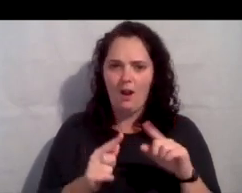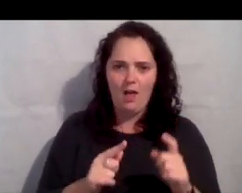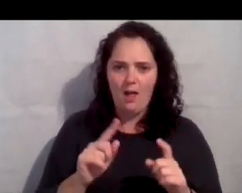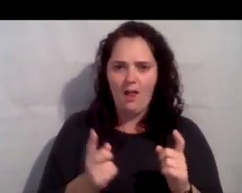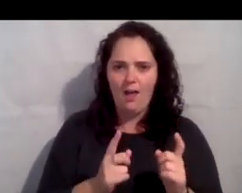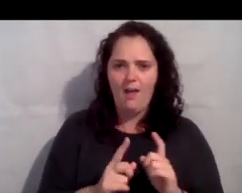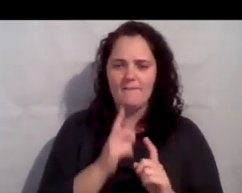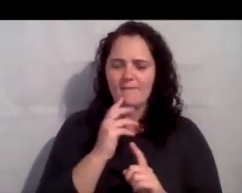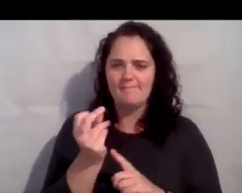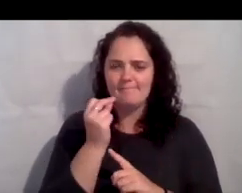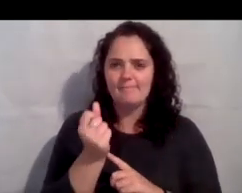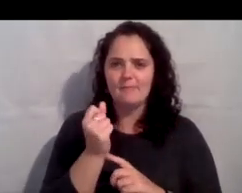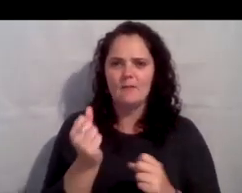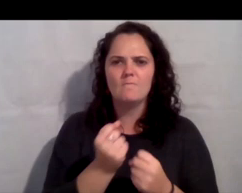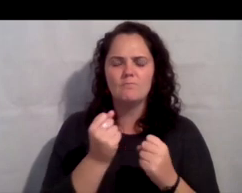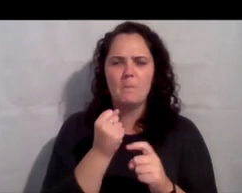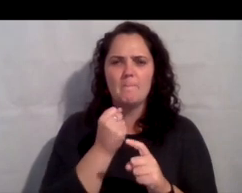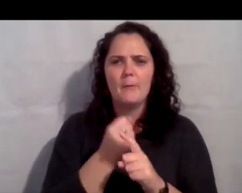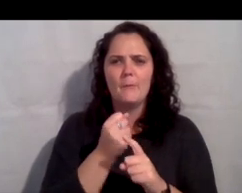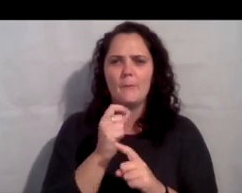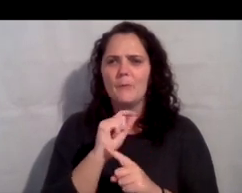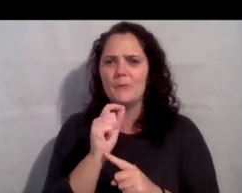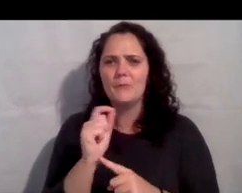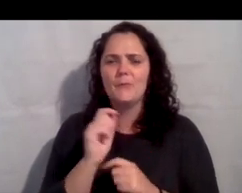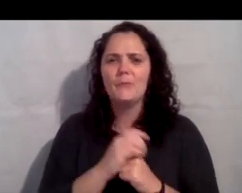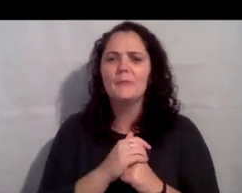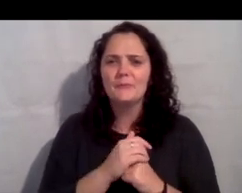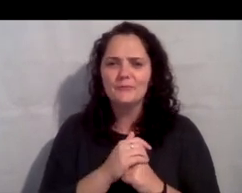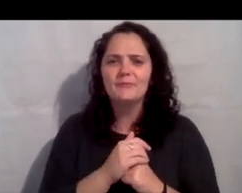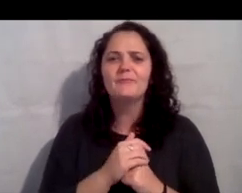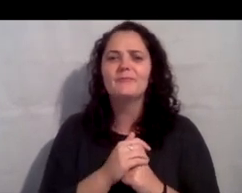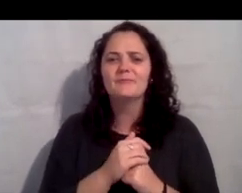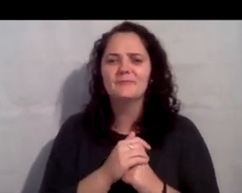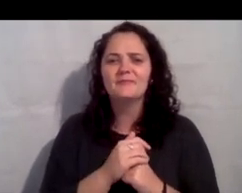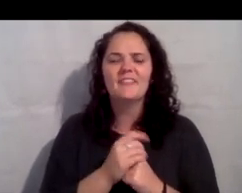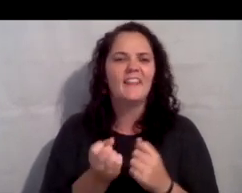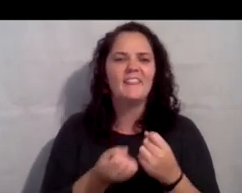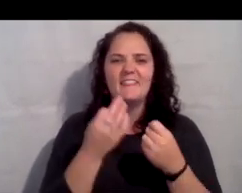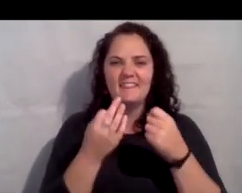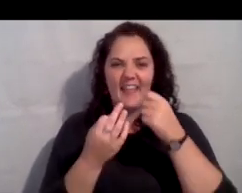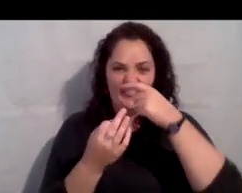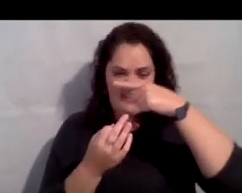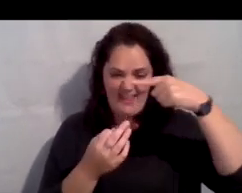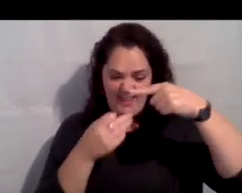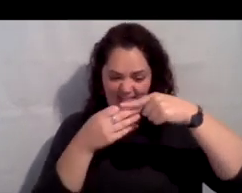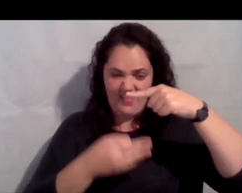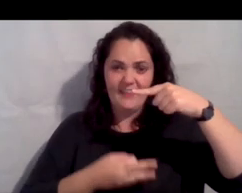and how immediate it is. It's got that that sense of spontaneity, there's no underlying structure, there's no